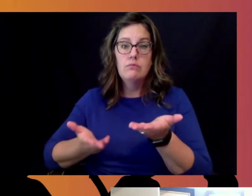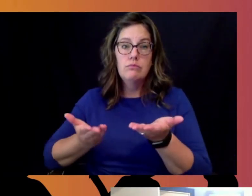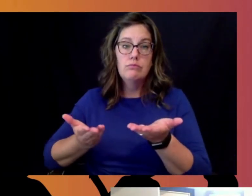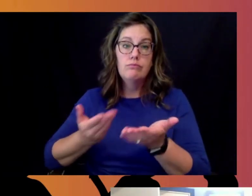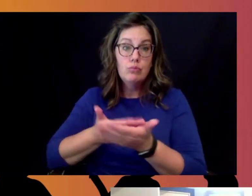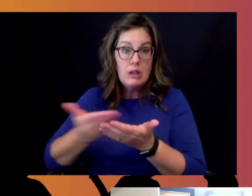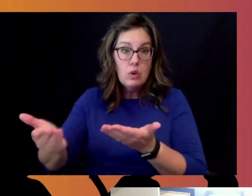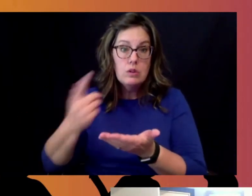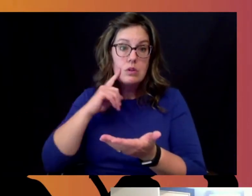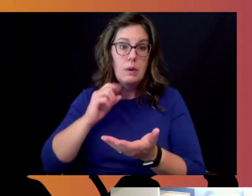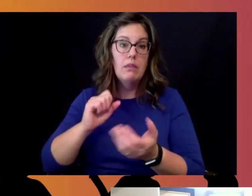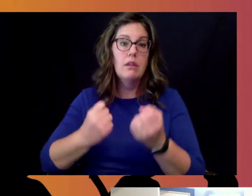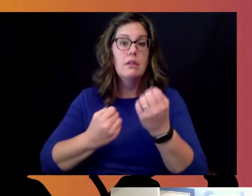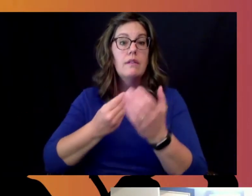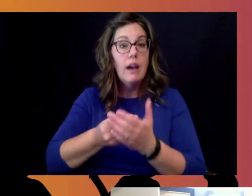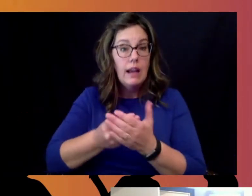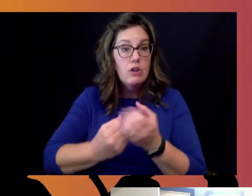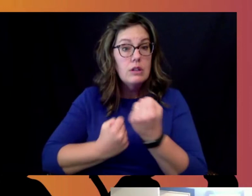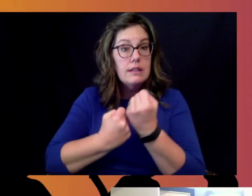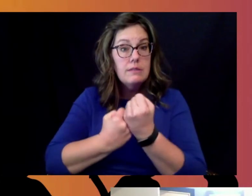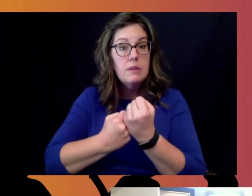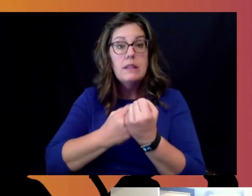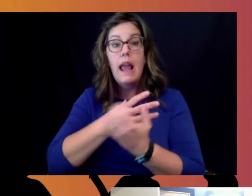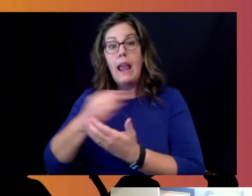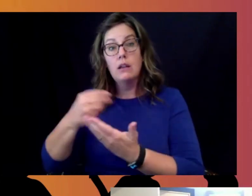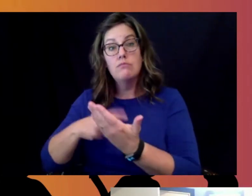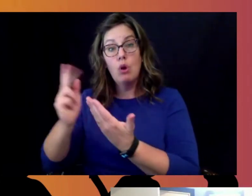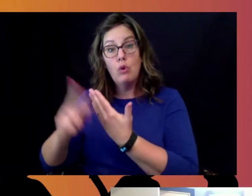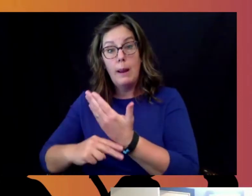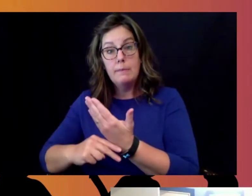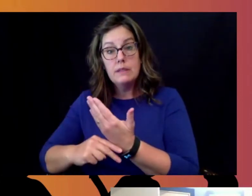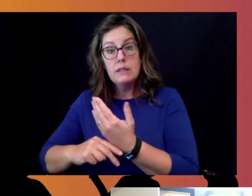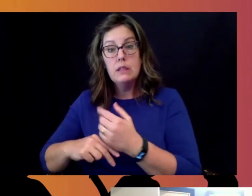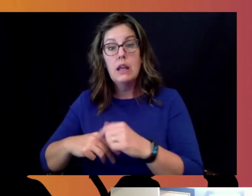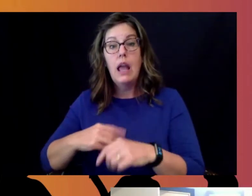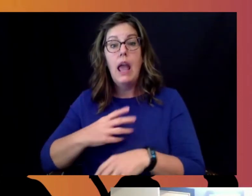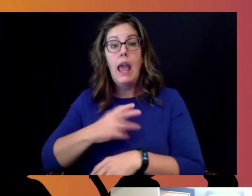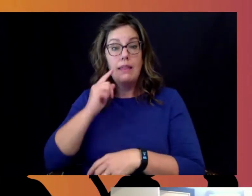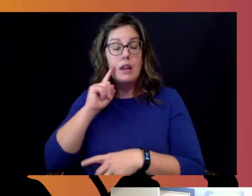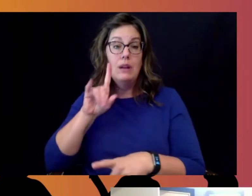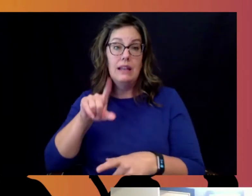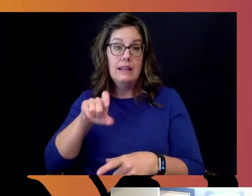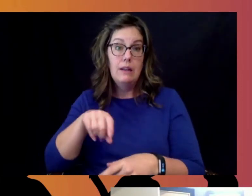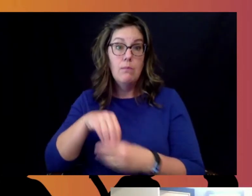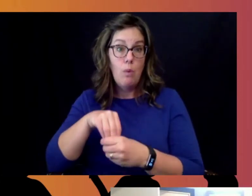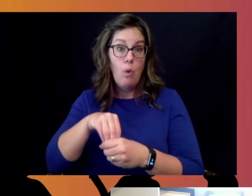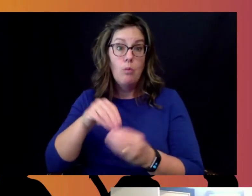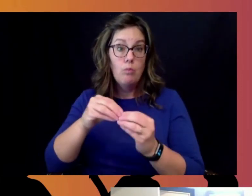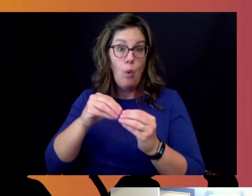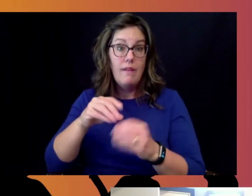and programs and i feel like we do need more of that because you know it's better if we unite the